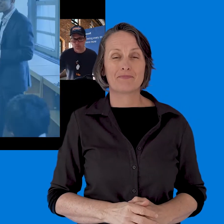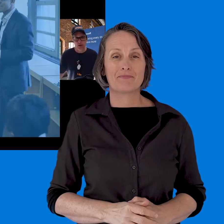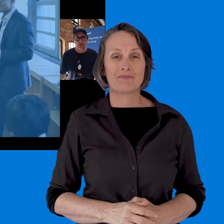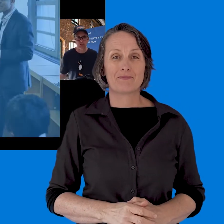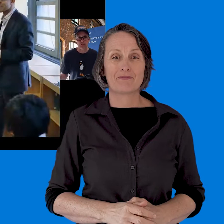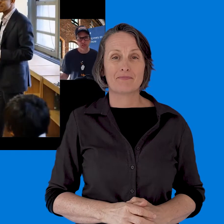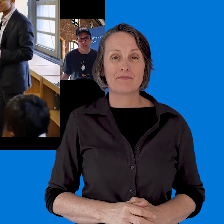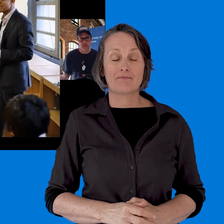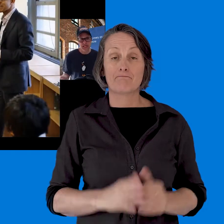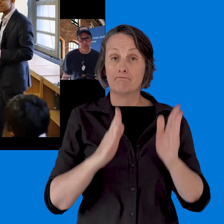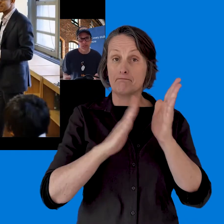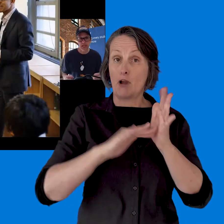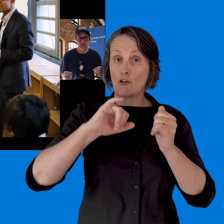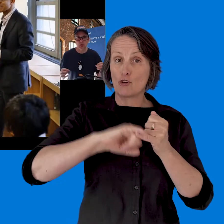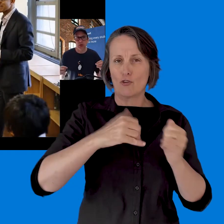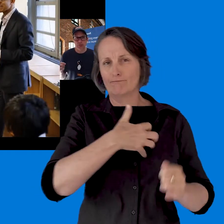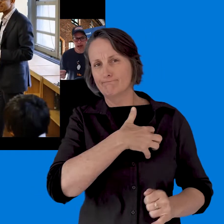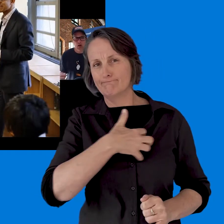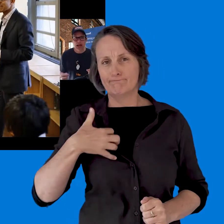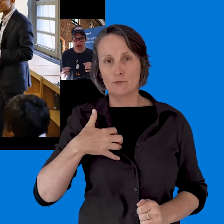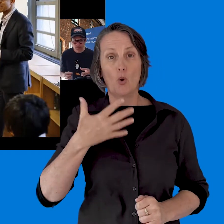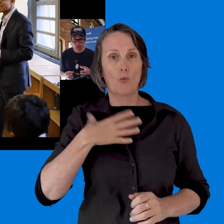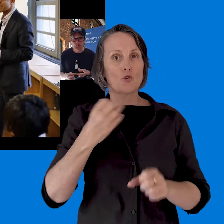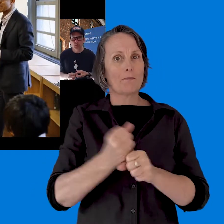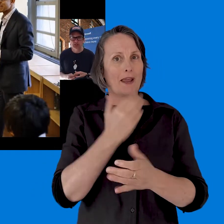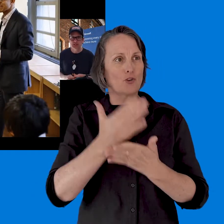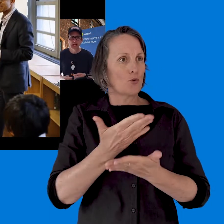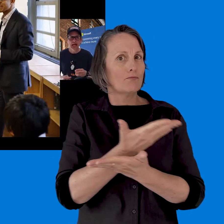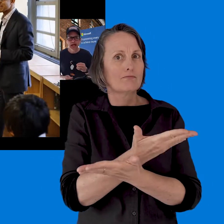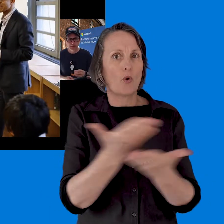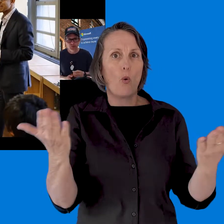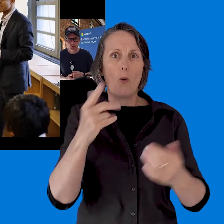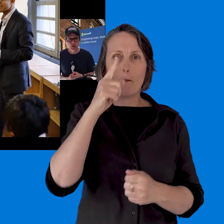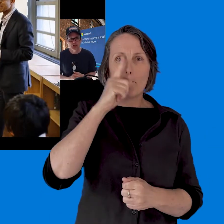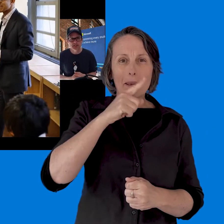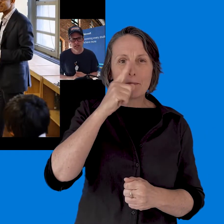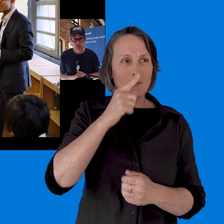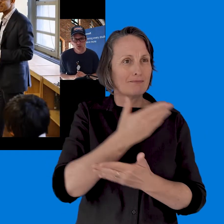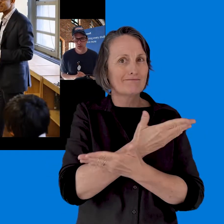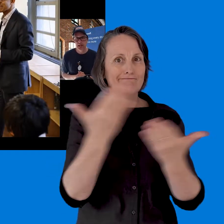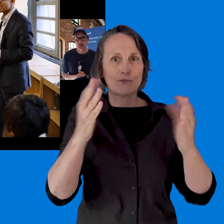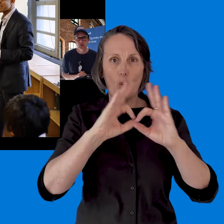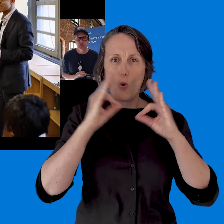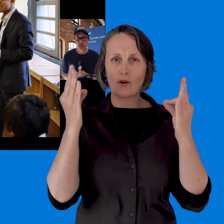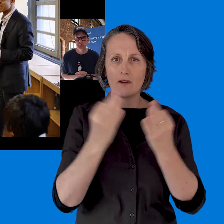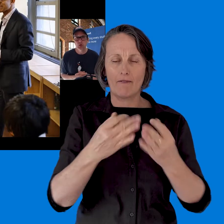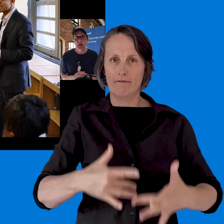Microsoft's mission statement is to empower every person and every organization on the planet to achieve more.